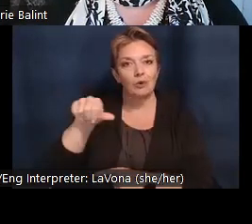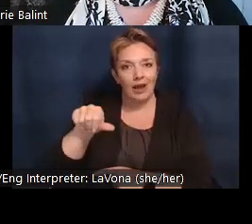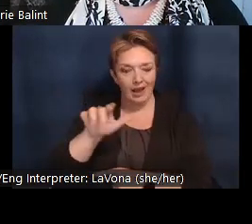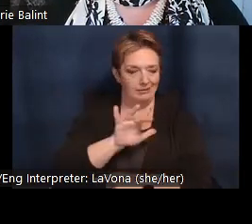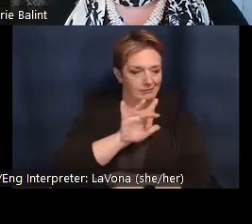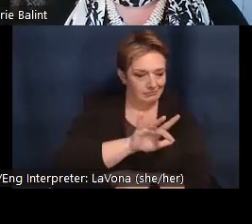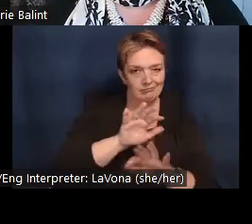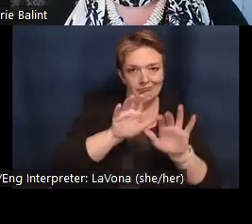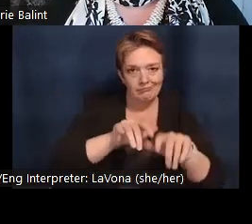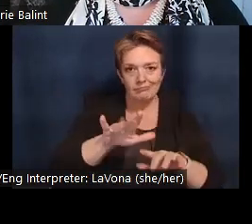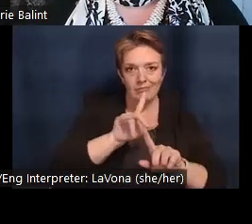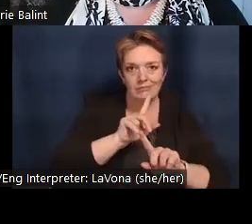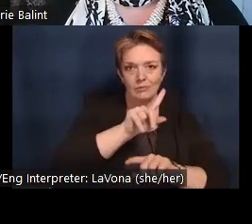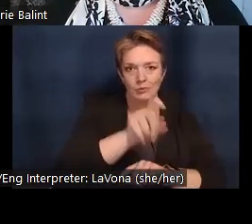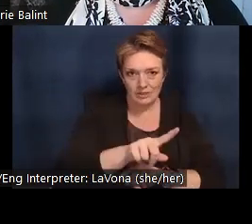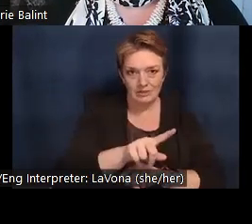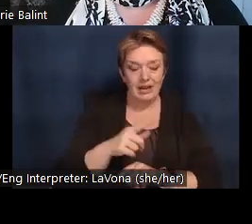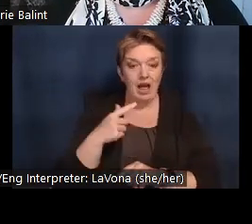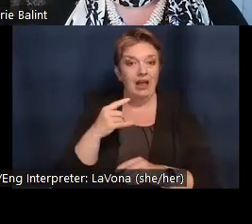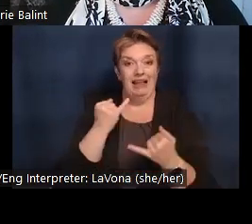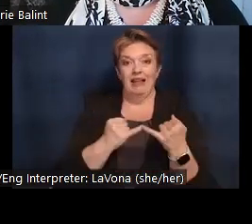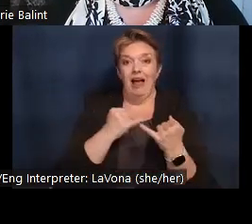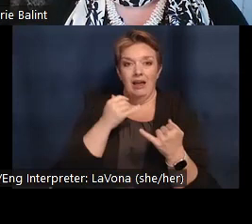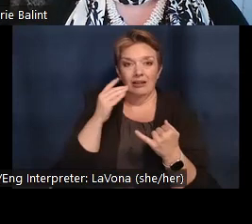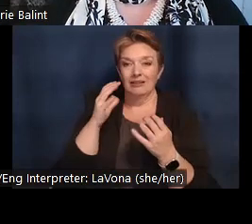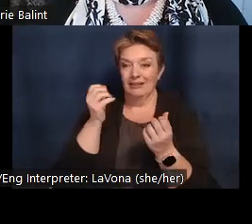and we will answer as many as we possibly can at the end of today's presentation.